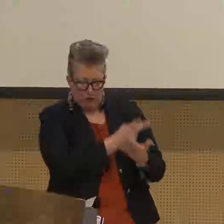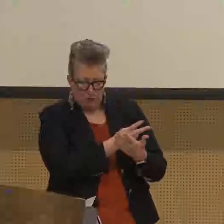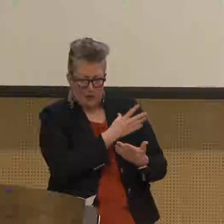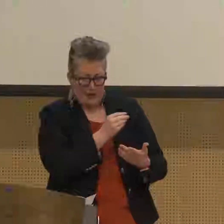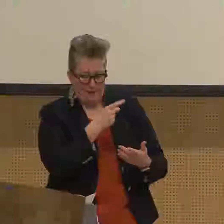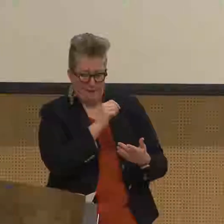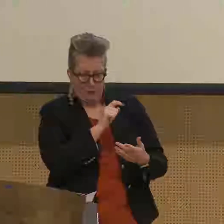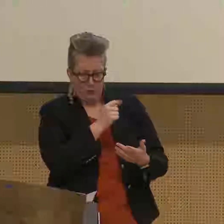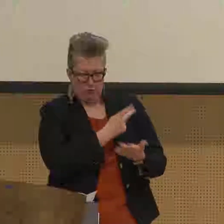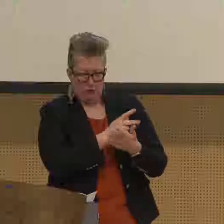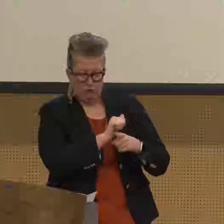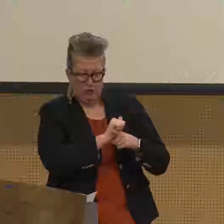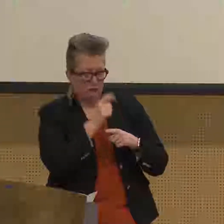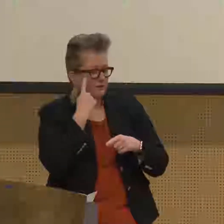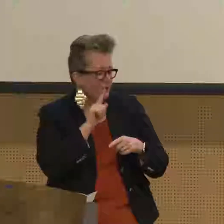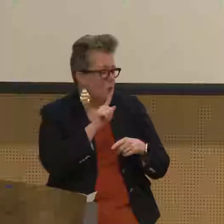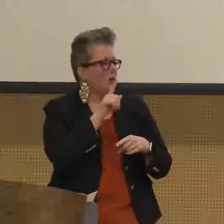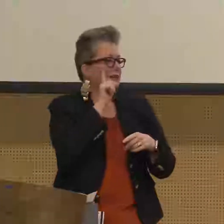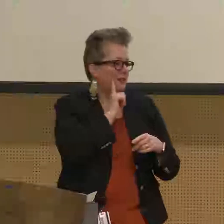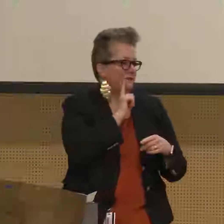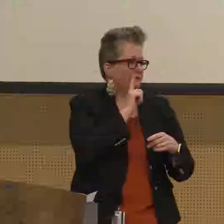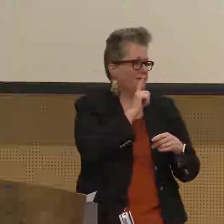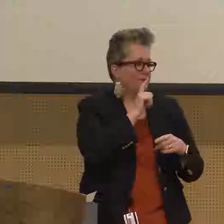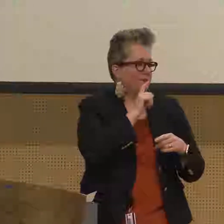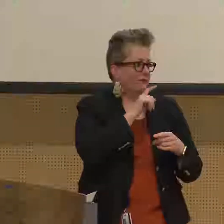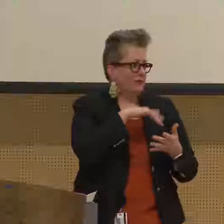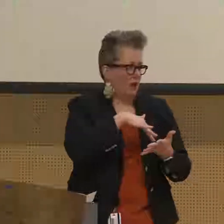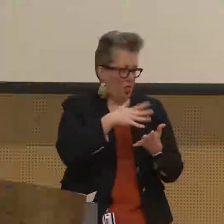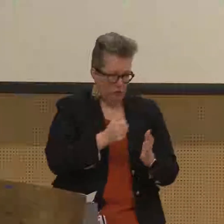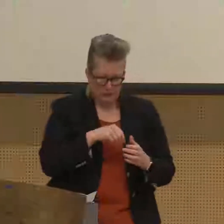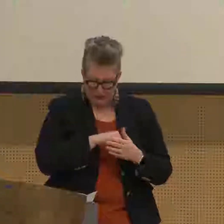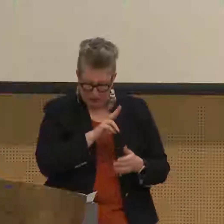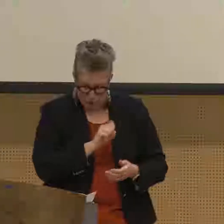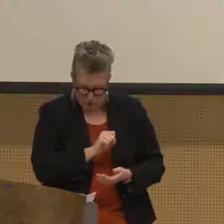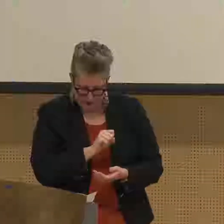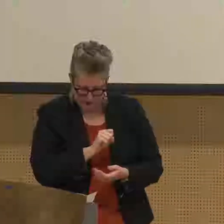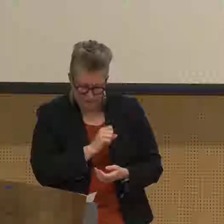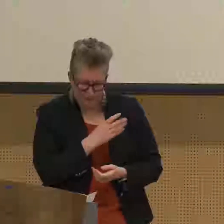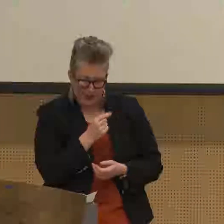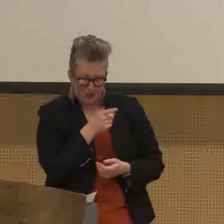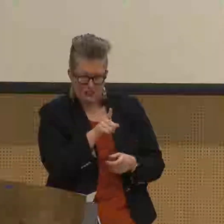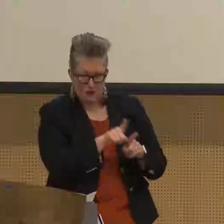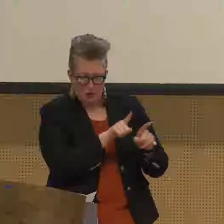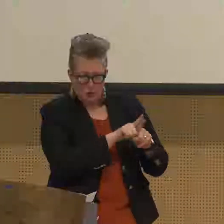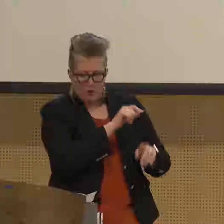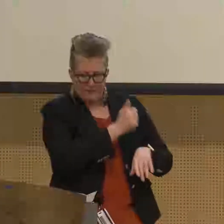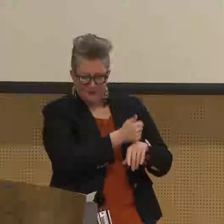Marie advocates for equal access for scholars in the US,